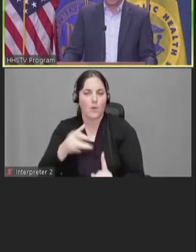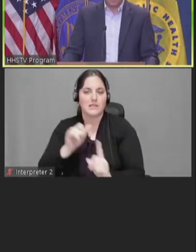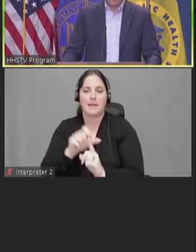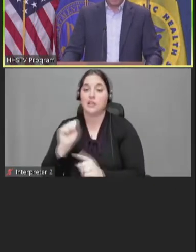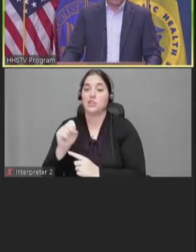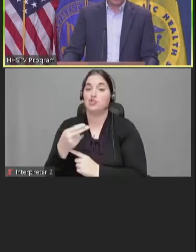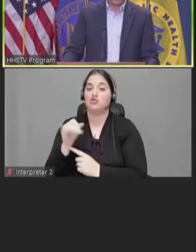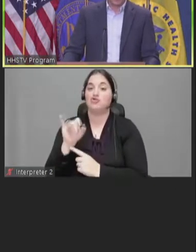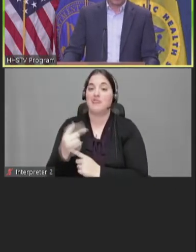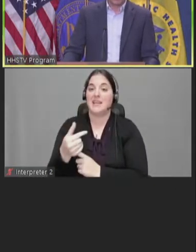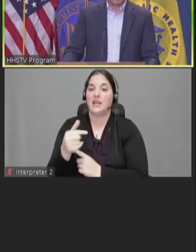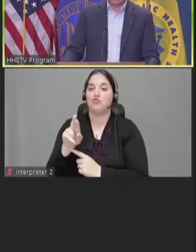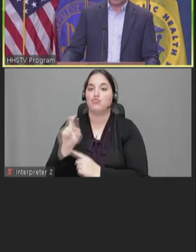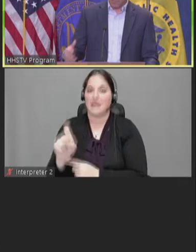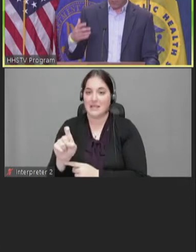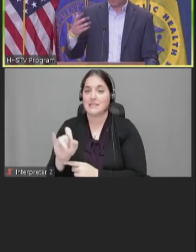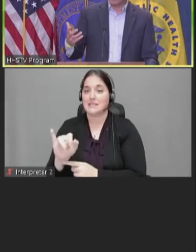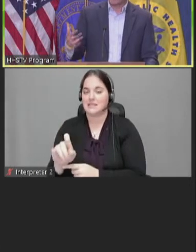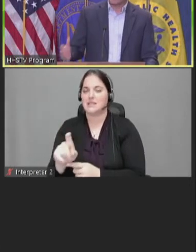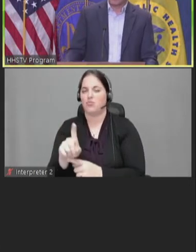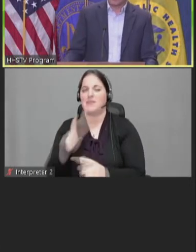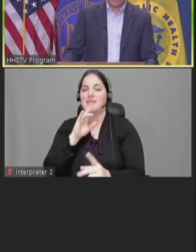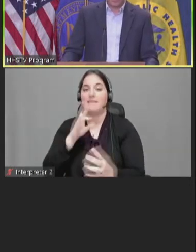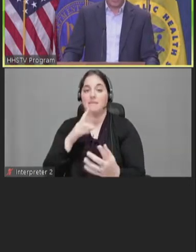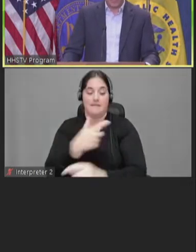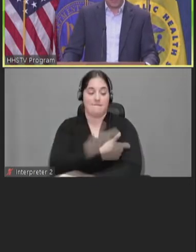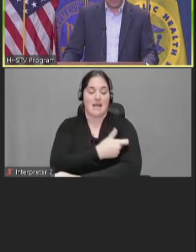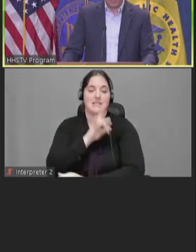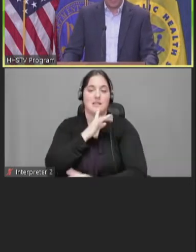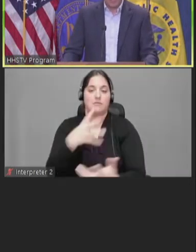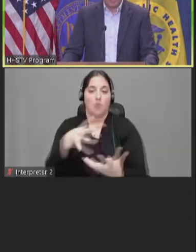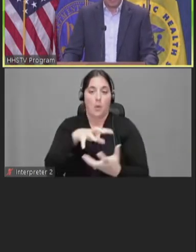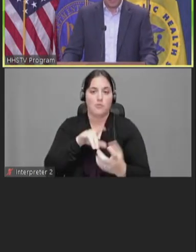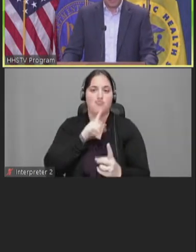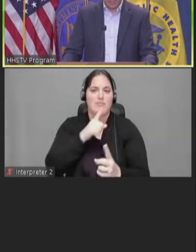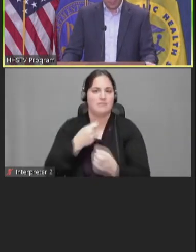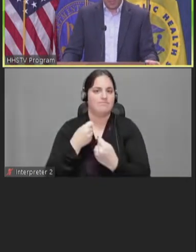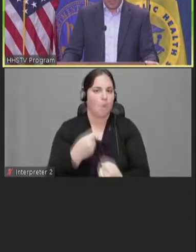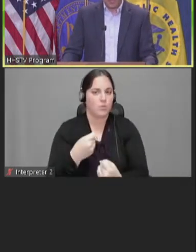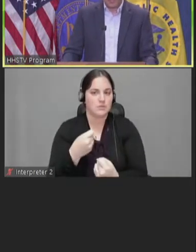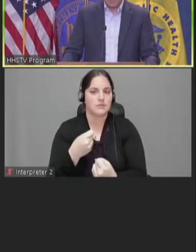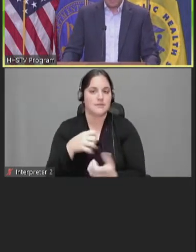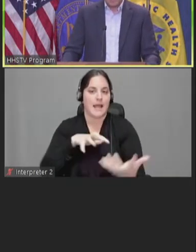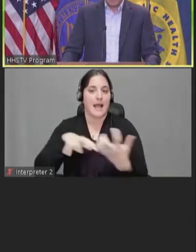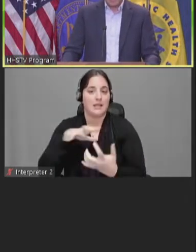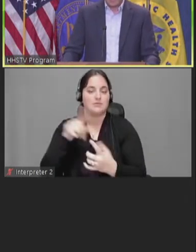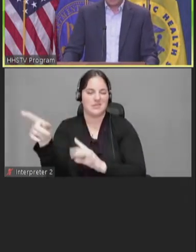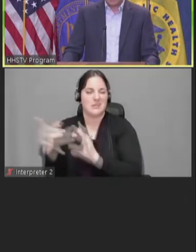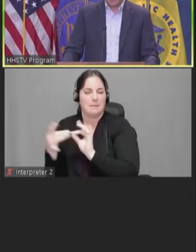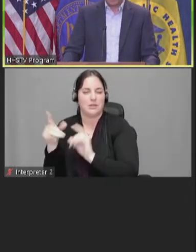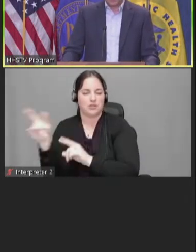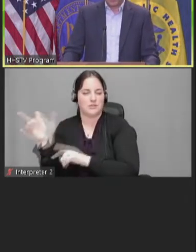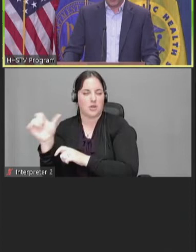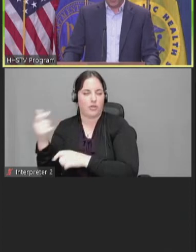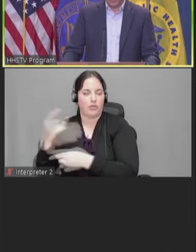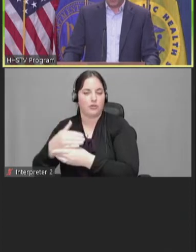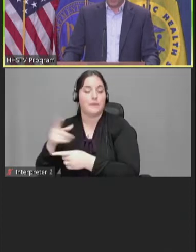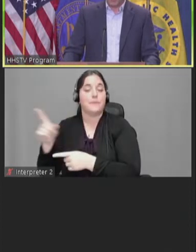which contains a potent combination adjuvant, as Kentner mentioned, and is associated with